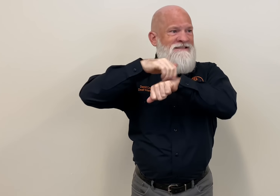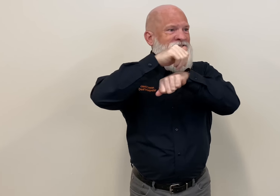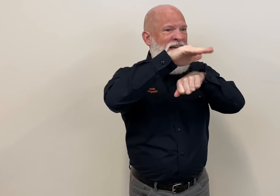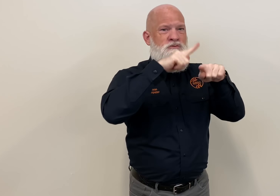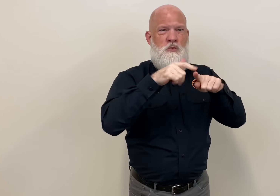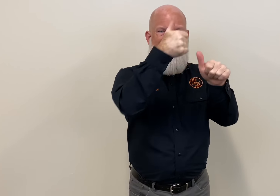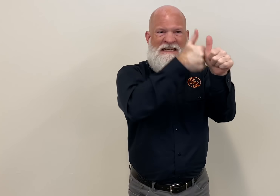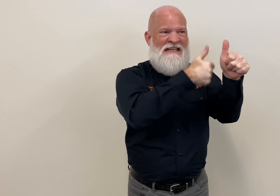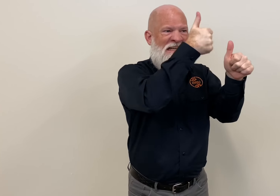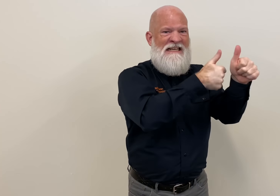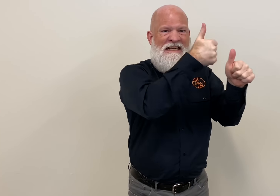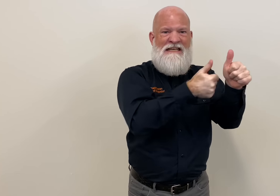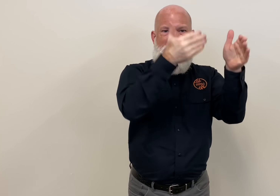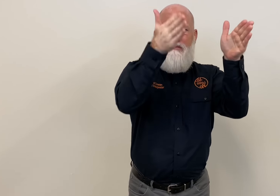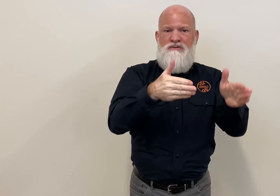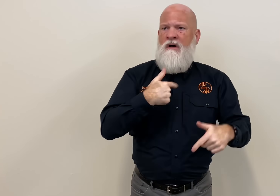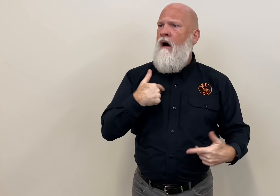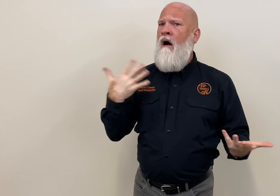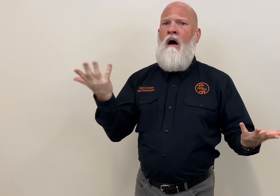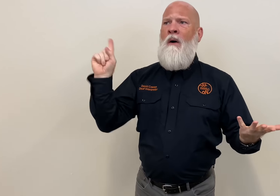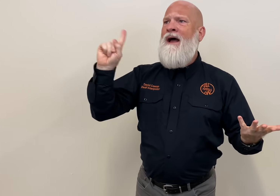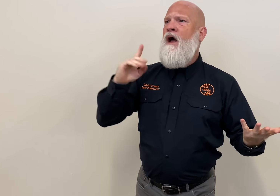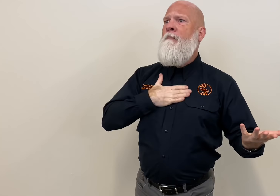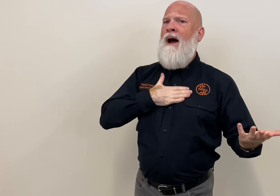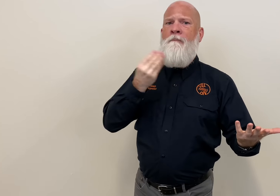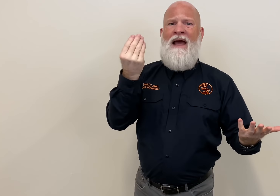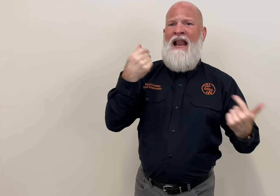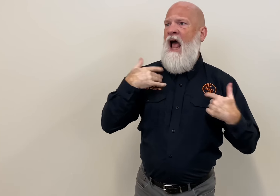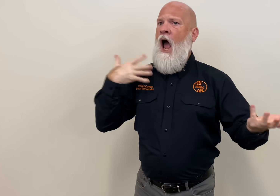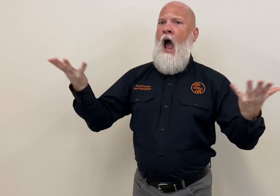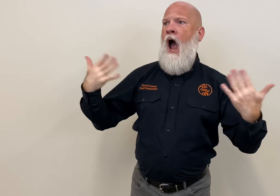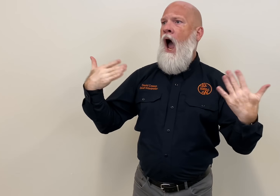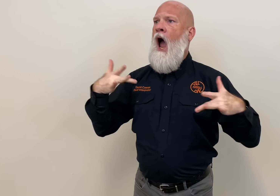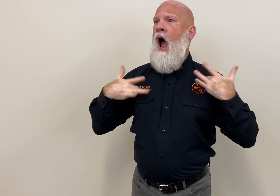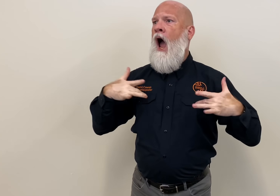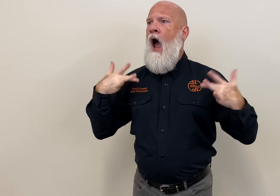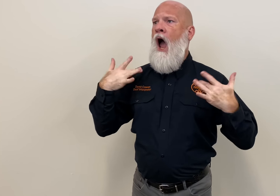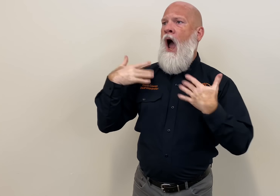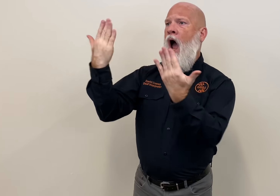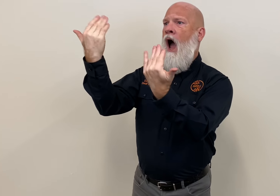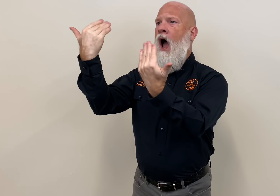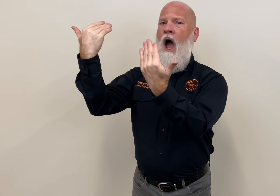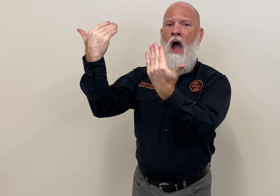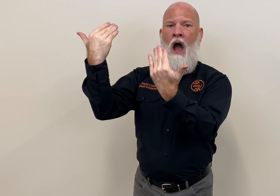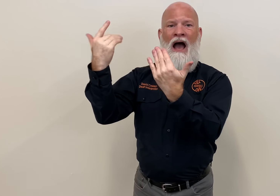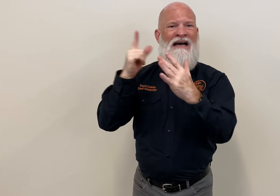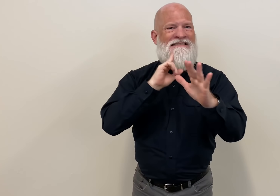I heard it was $1000 checks to people Where can I get my money?